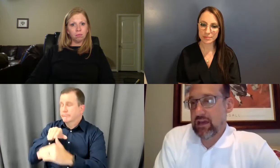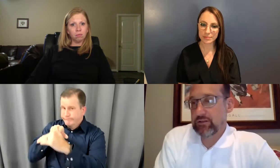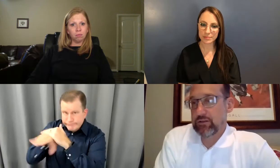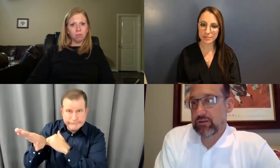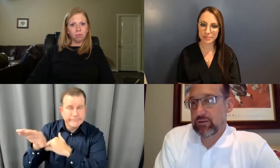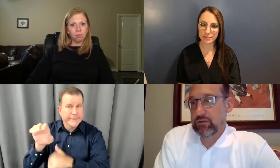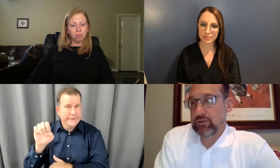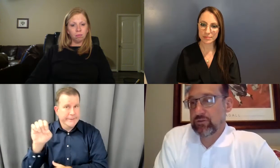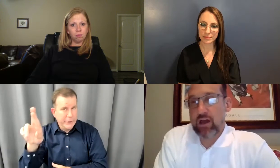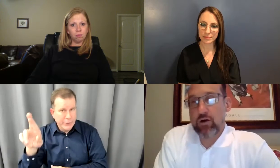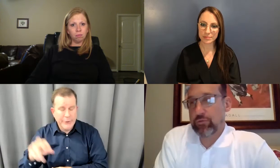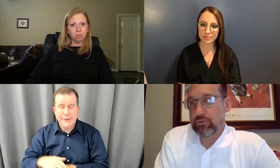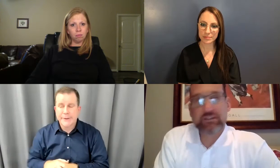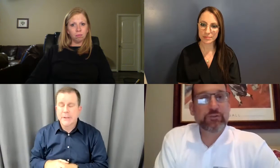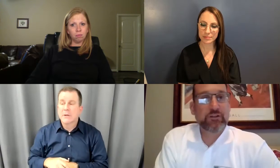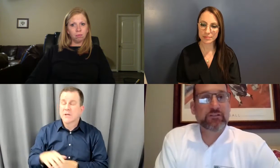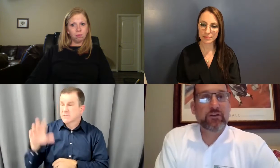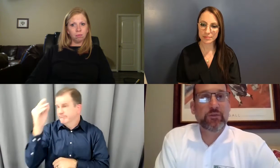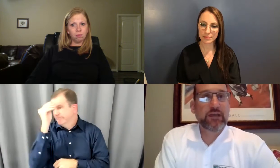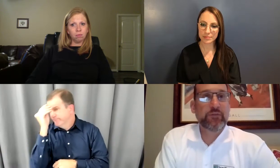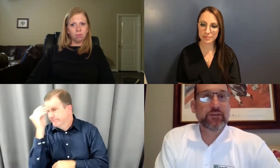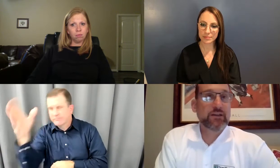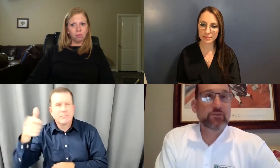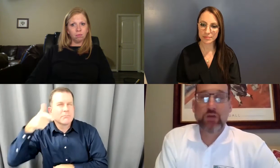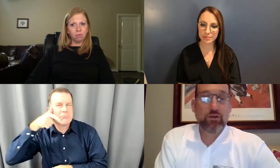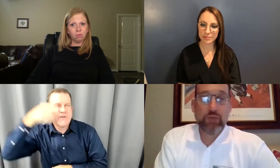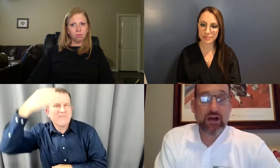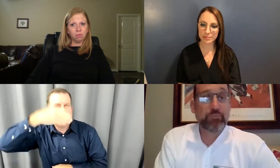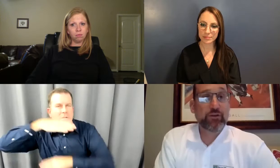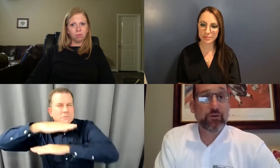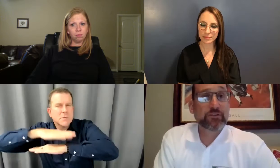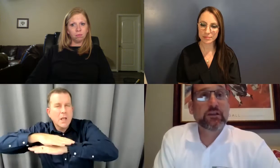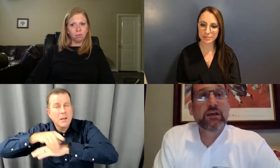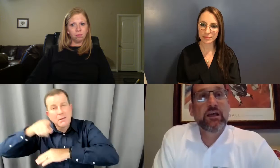and you tell the receptionist there at the desk who may or may not be a nurse